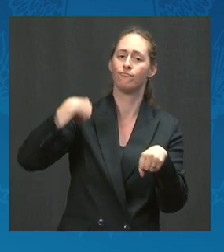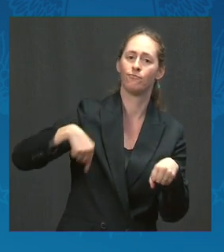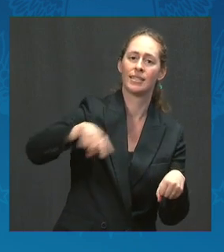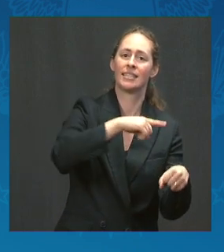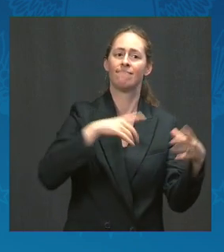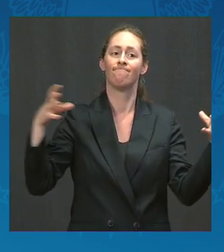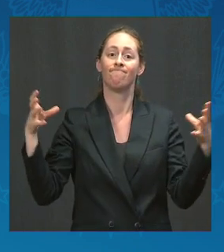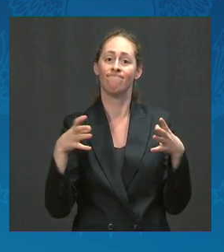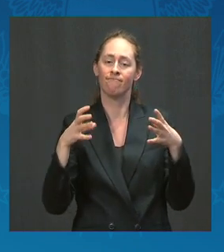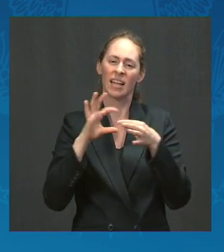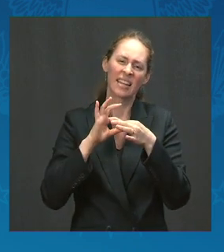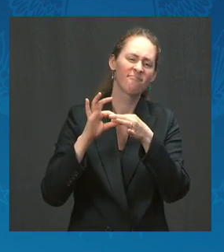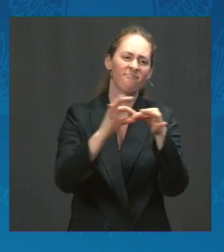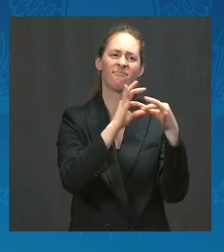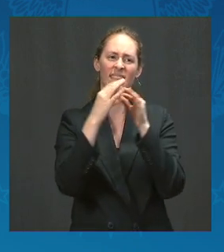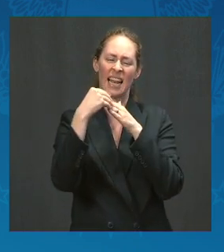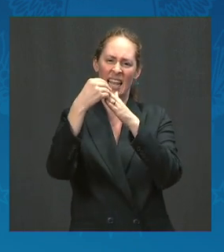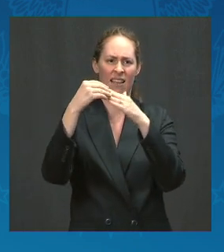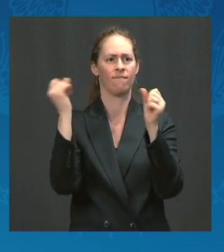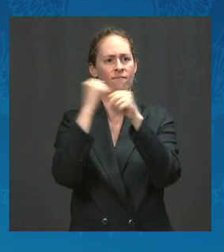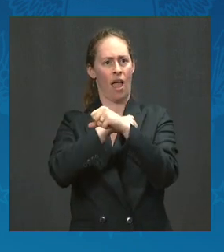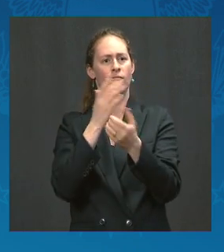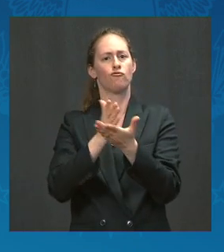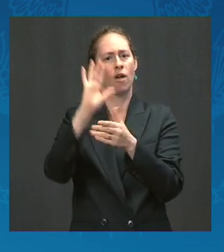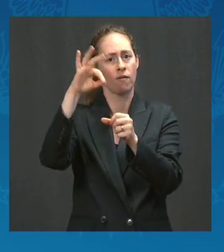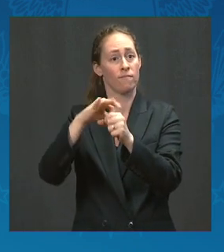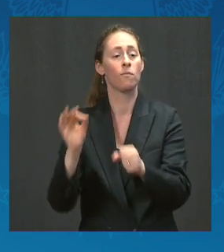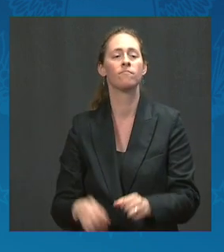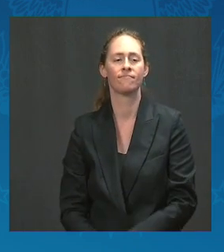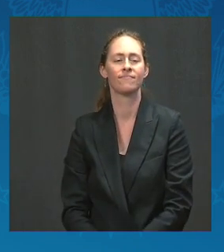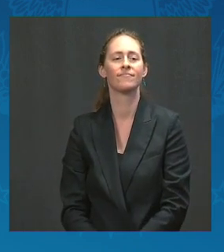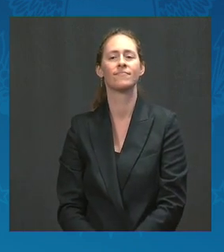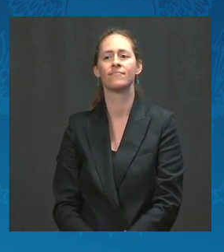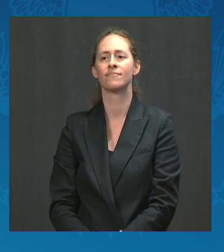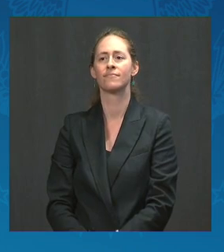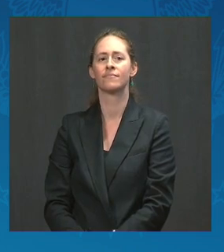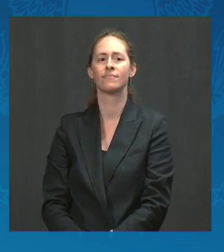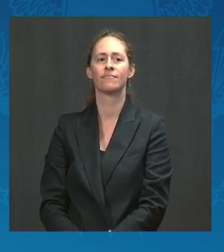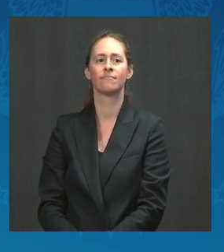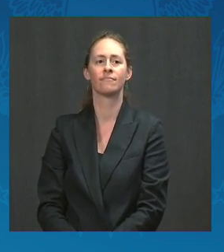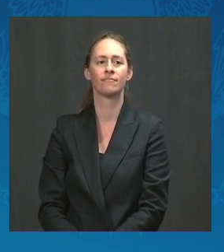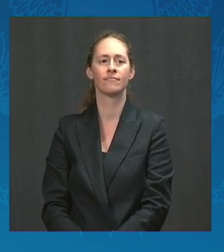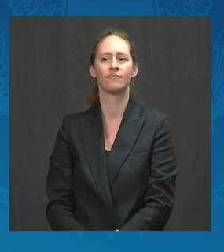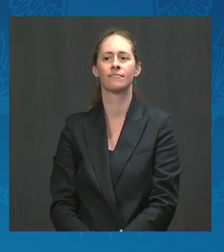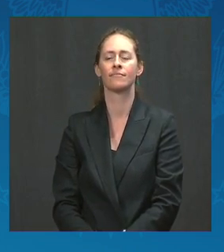Shelby County v. Holder. Brnovich v. the Democratic National Committee.